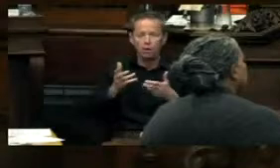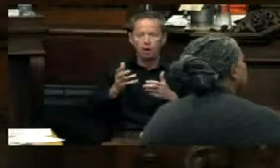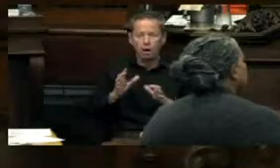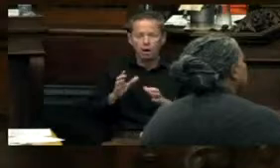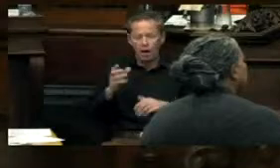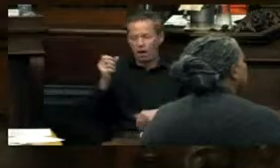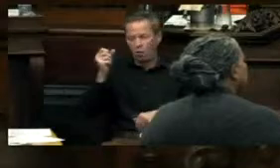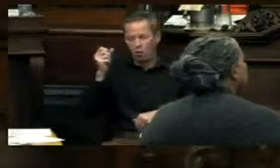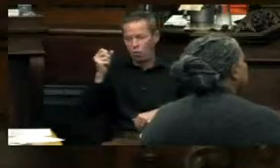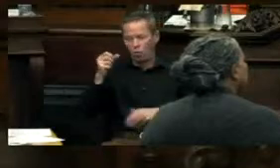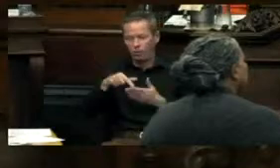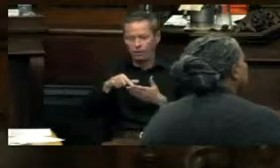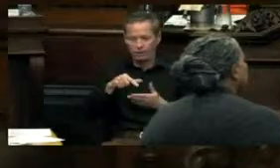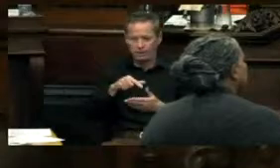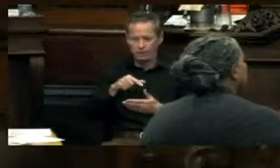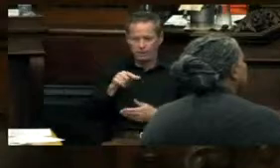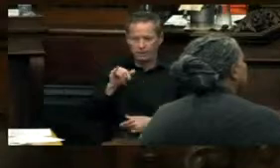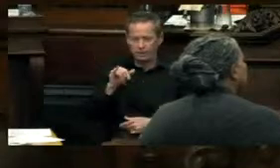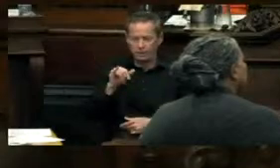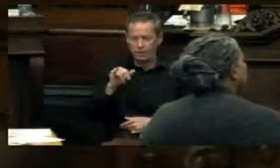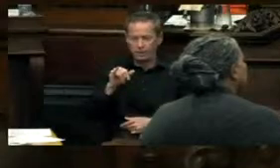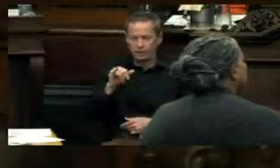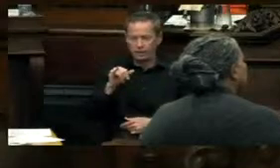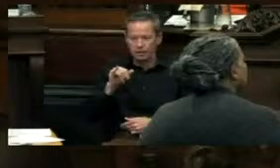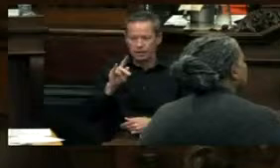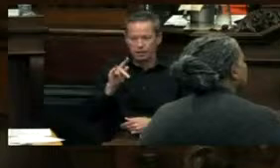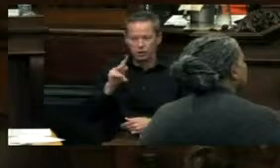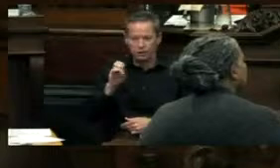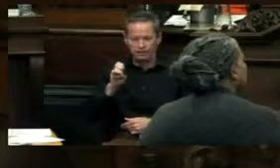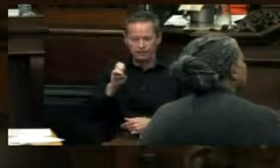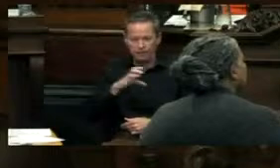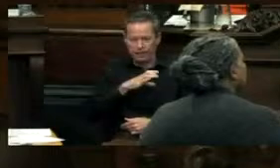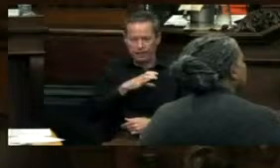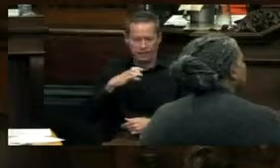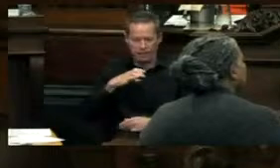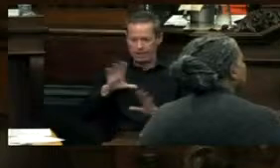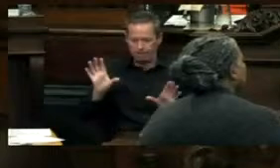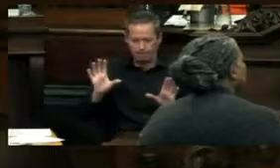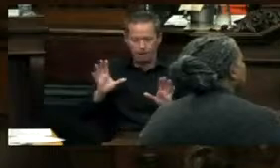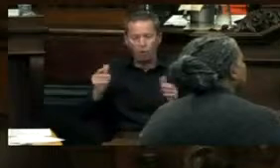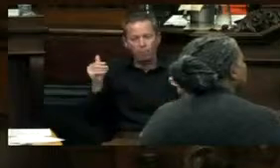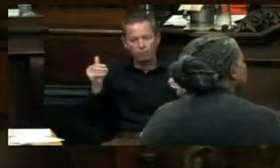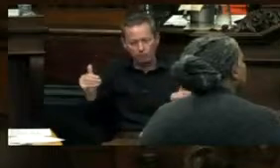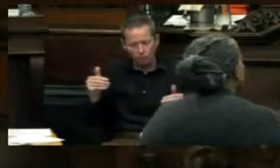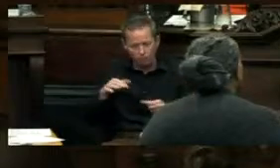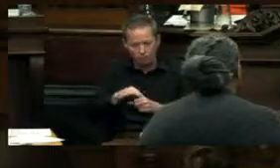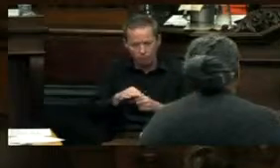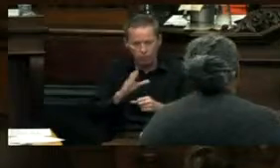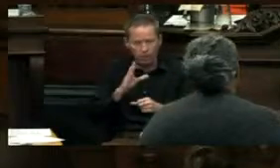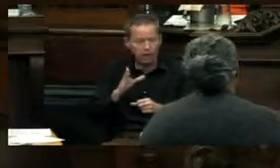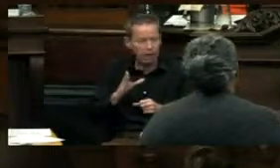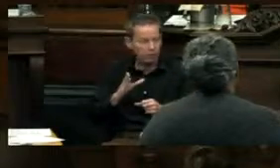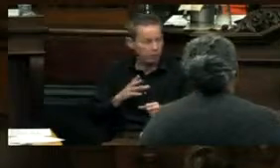because that's what the people ask for and what they voted for. So I do not want to hold this